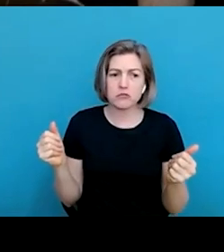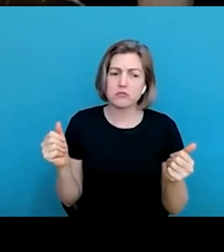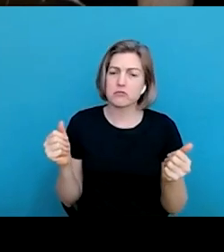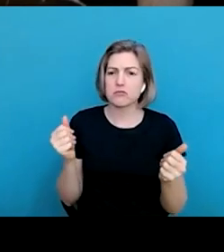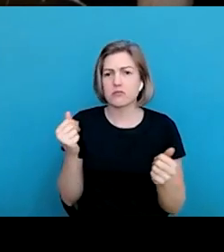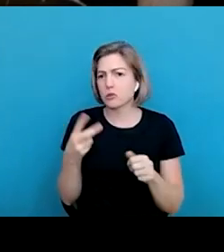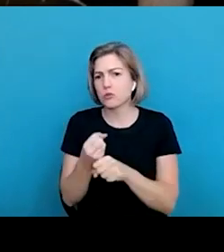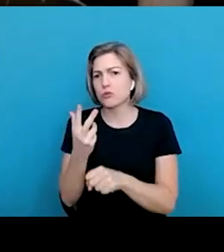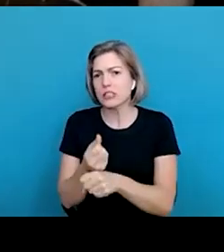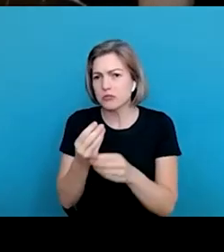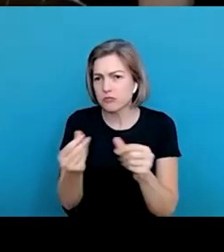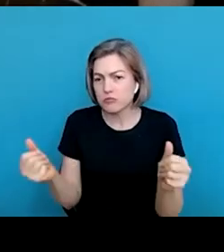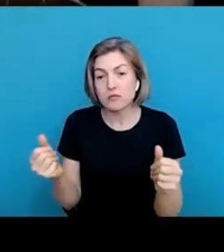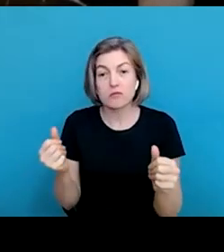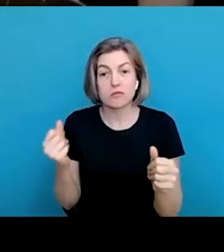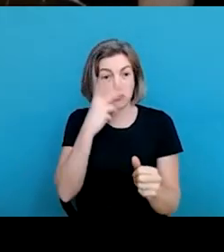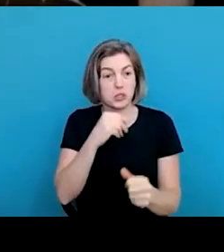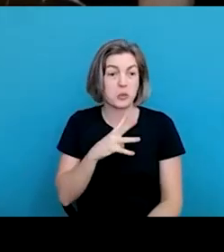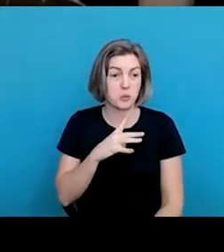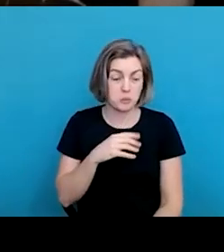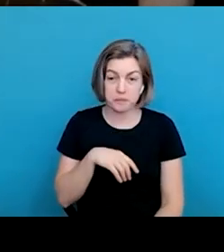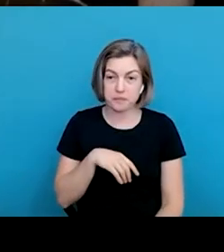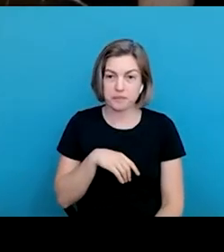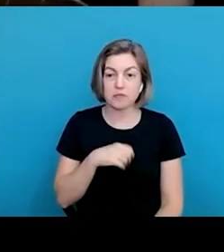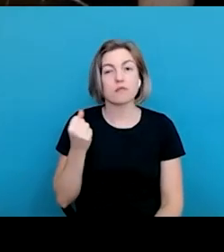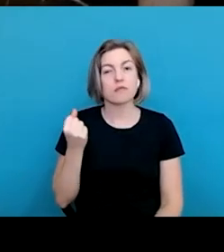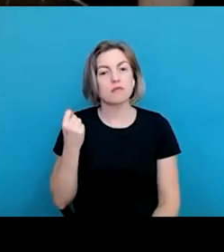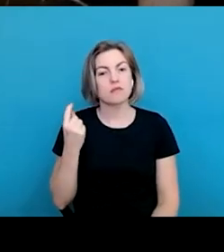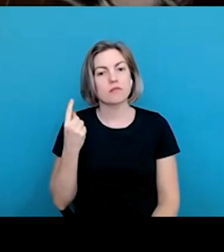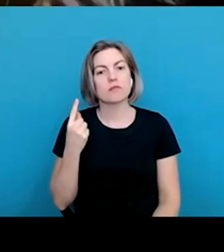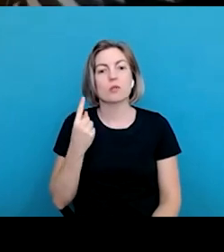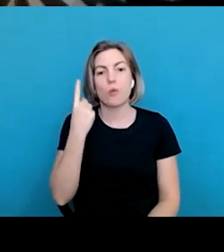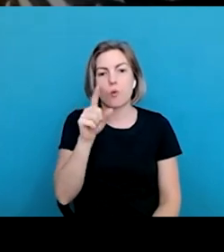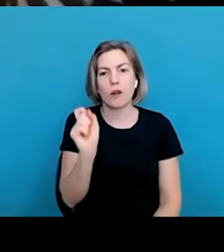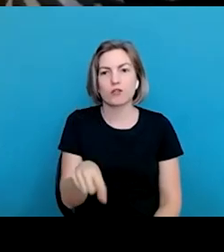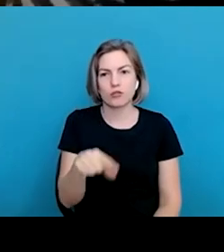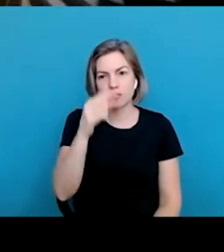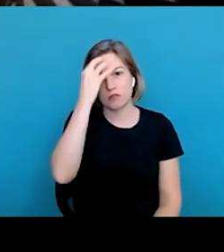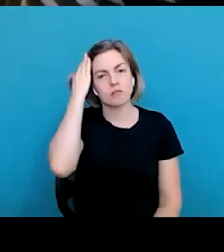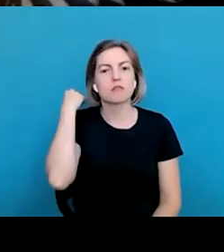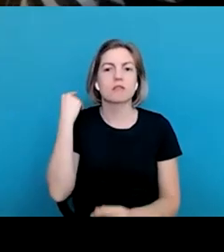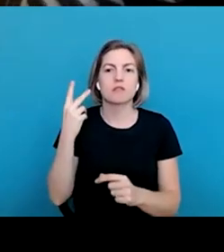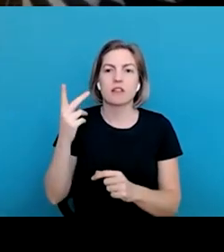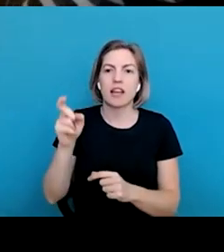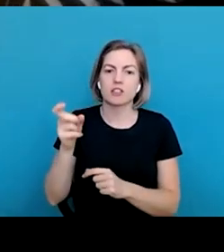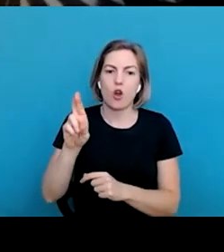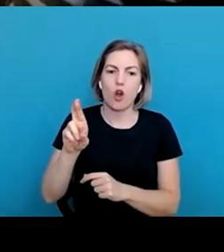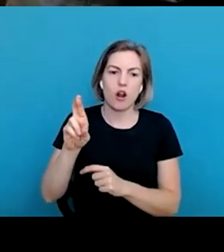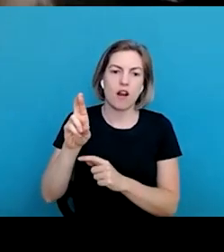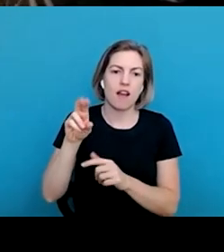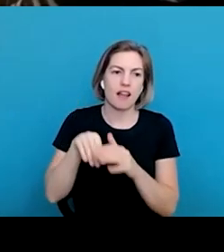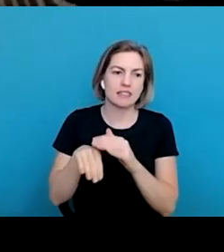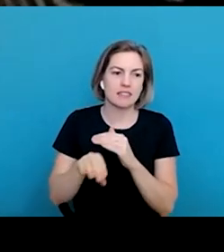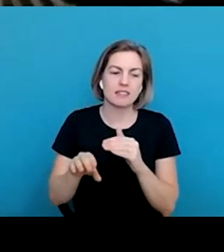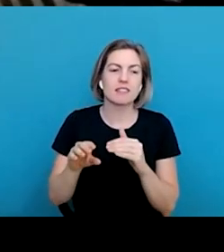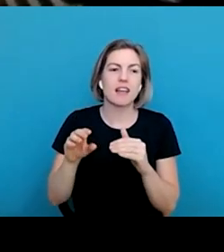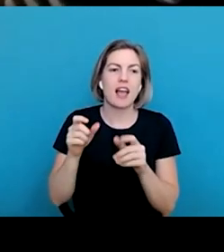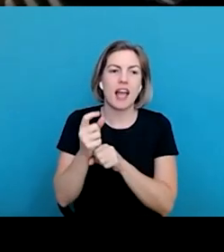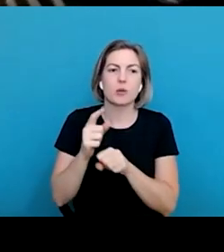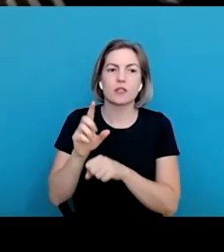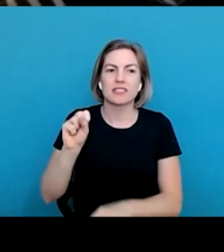That was pretty great but I think the question for the XR access annual symposium, how great is it